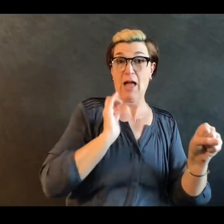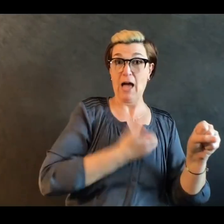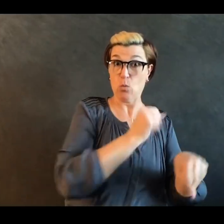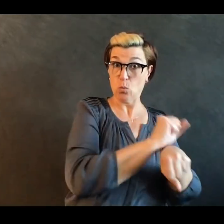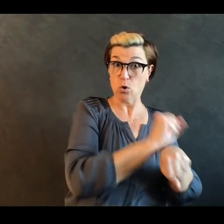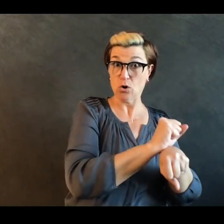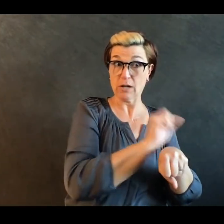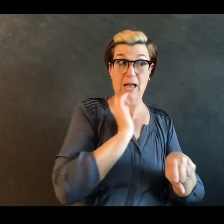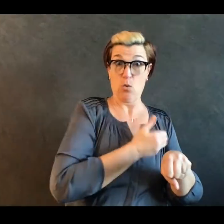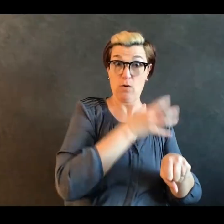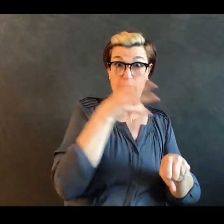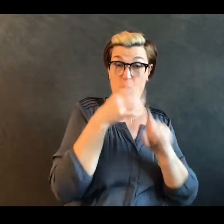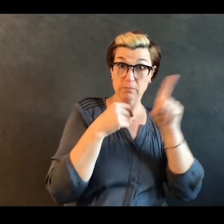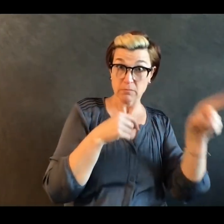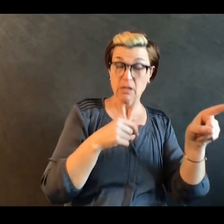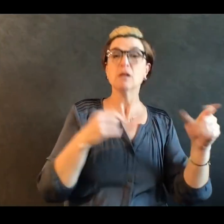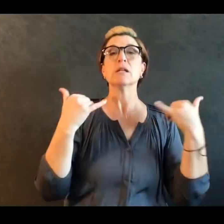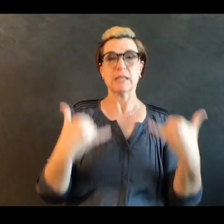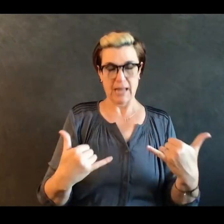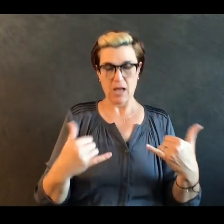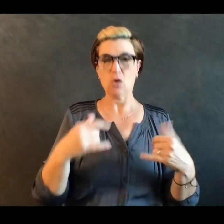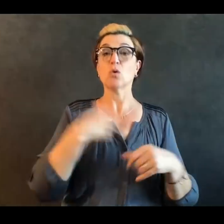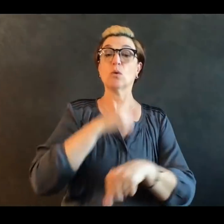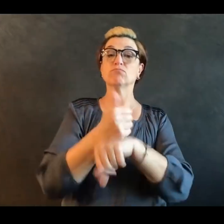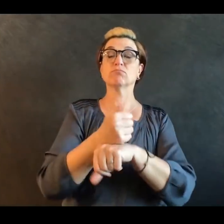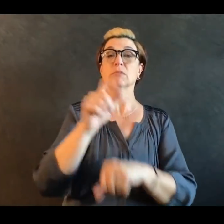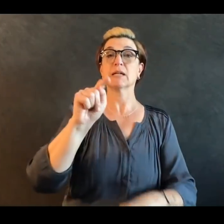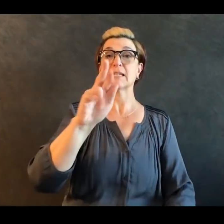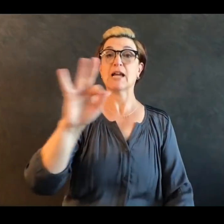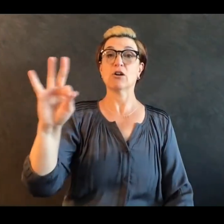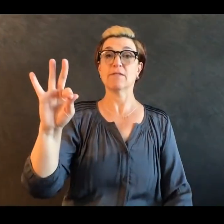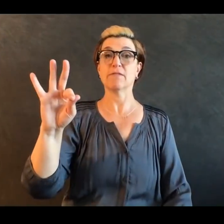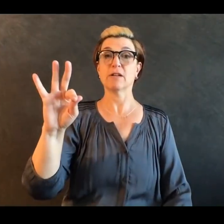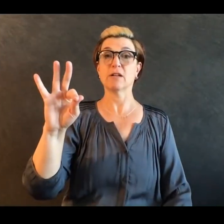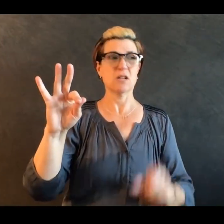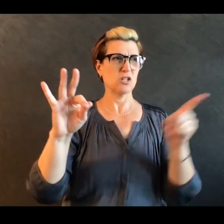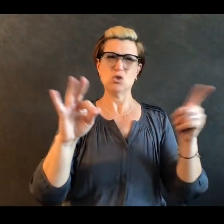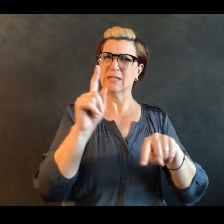you let the farmers know nobody can take advantage of our farmers so we have a